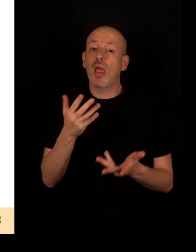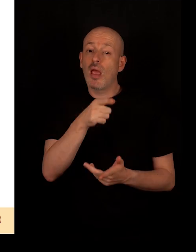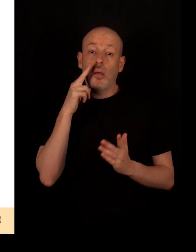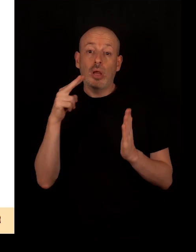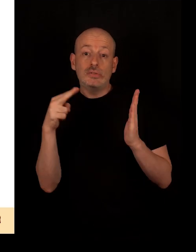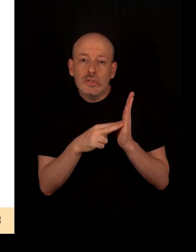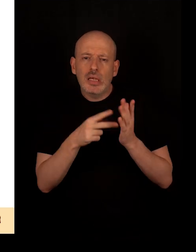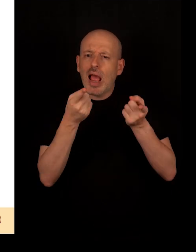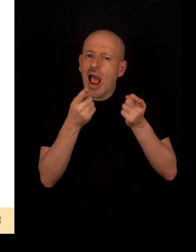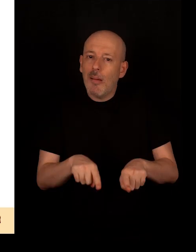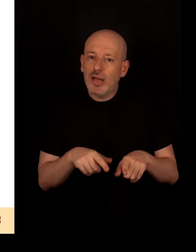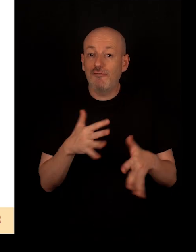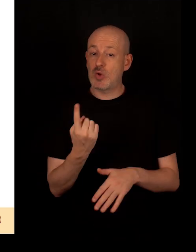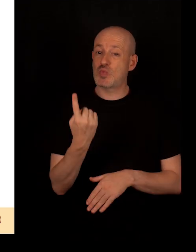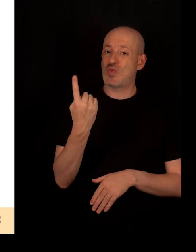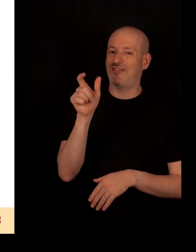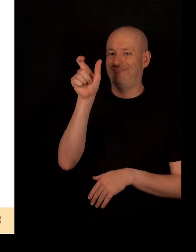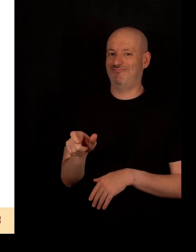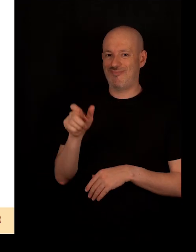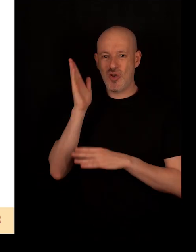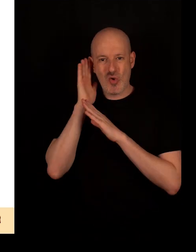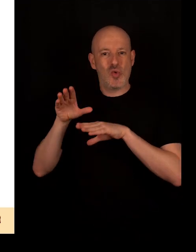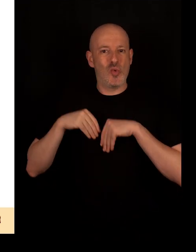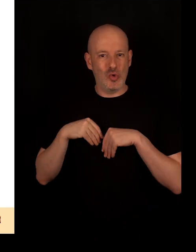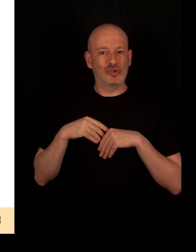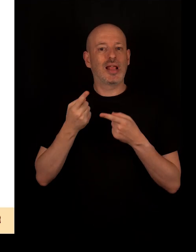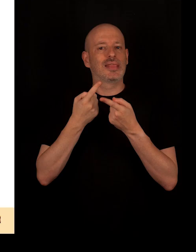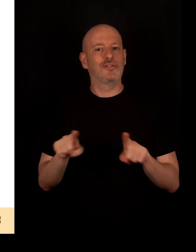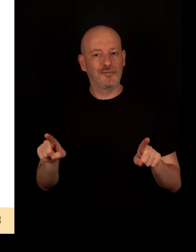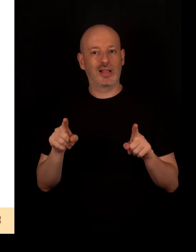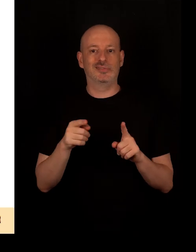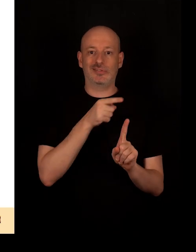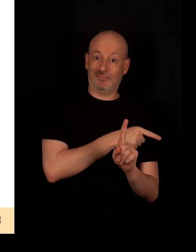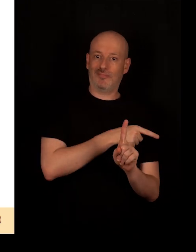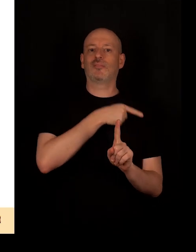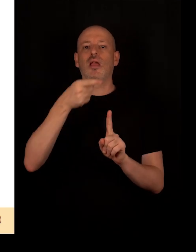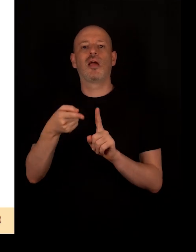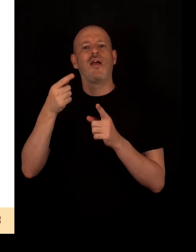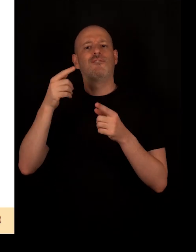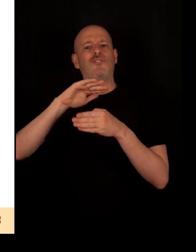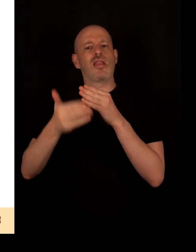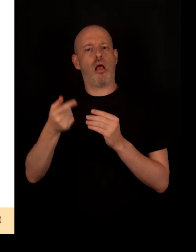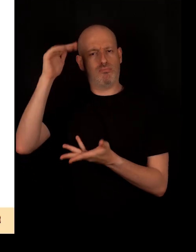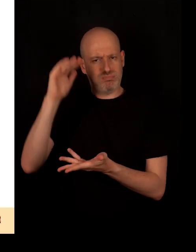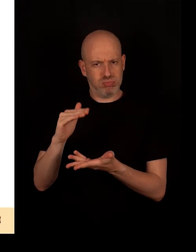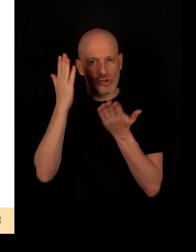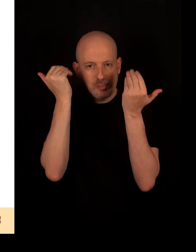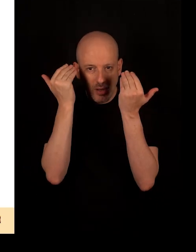So maybe you will see, this happened already to one host, that there is a difference and the final amount is a bit less than expected.